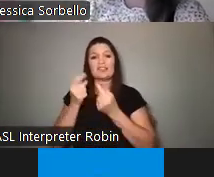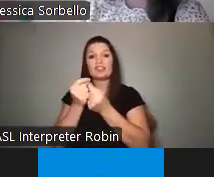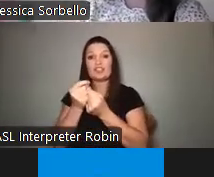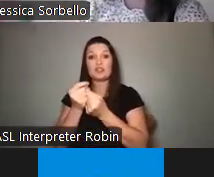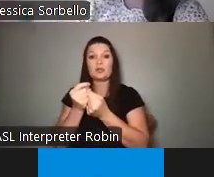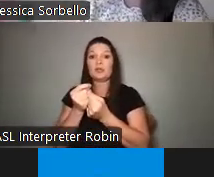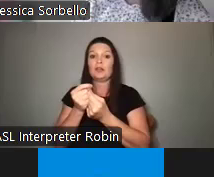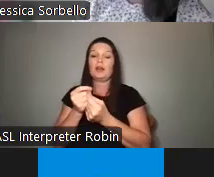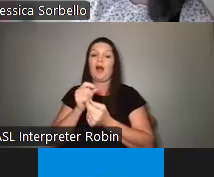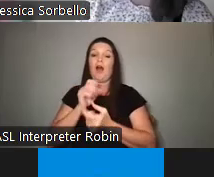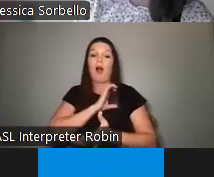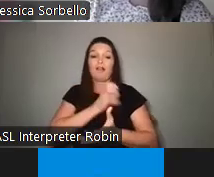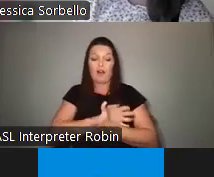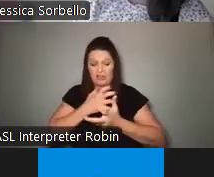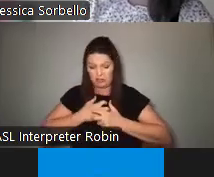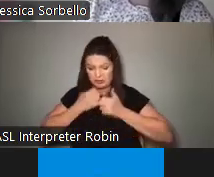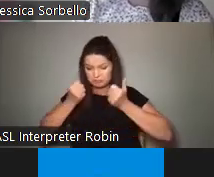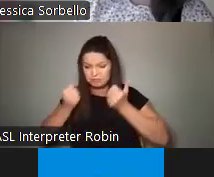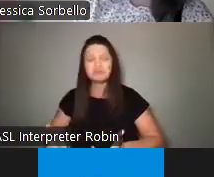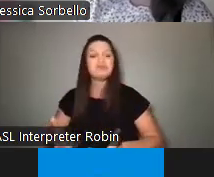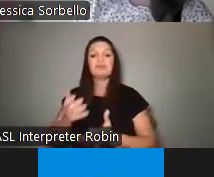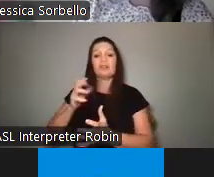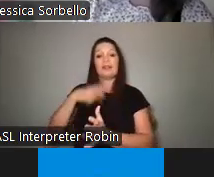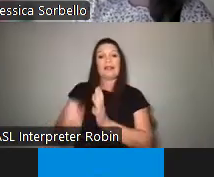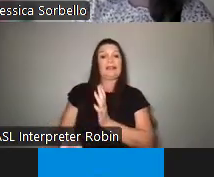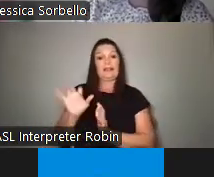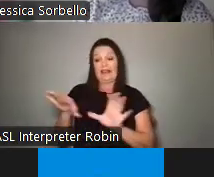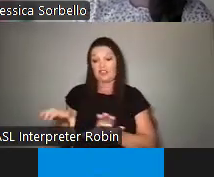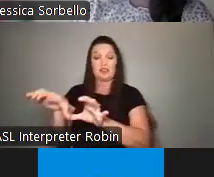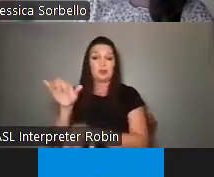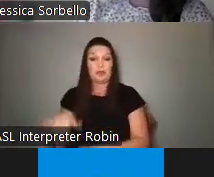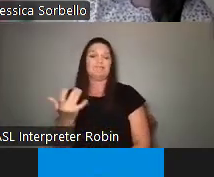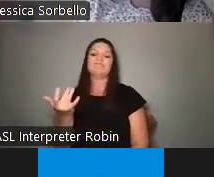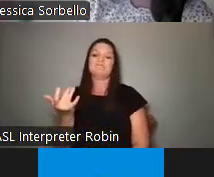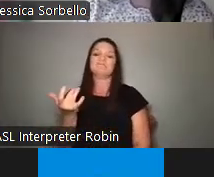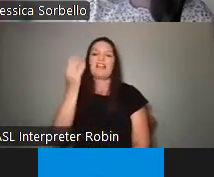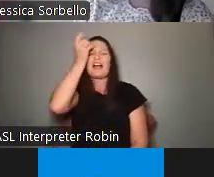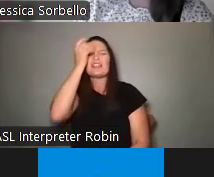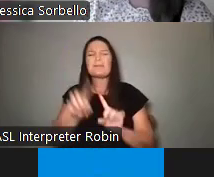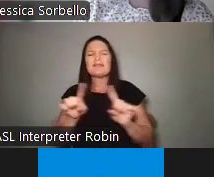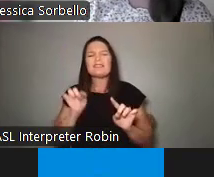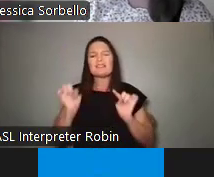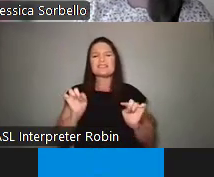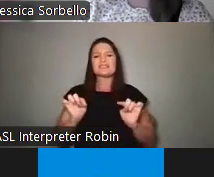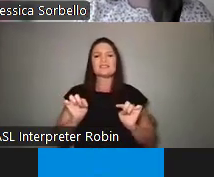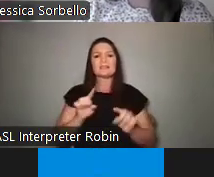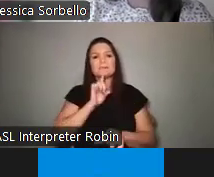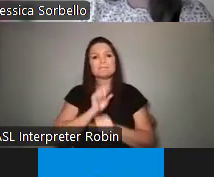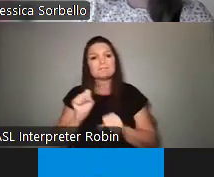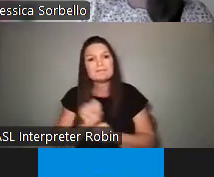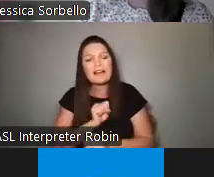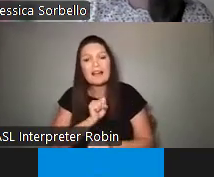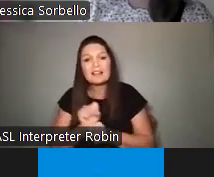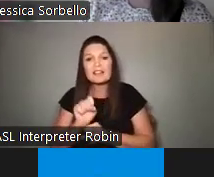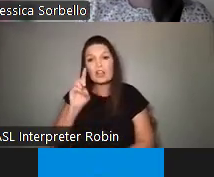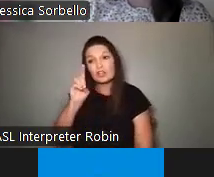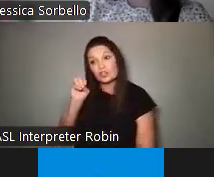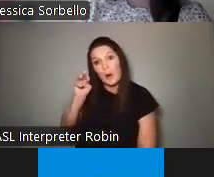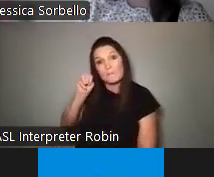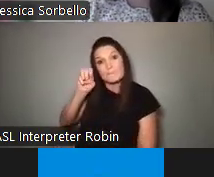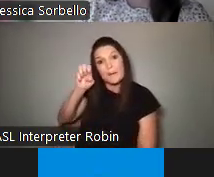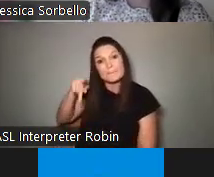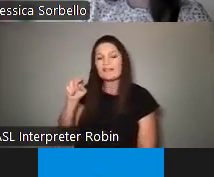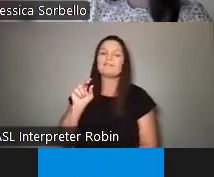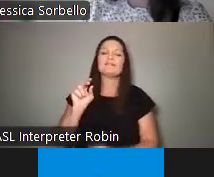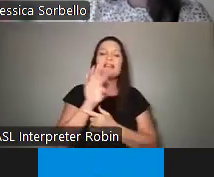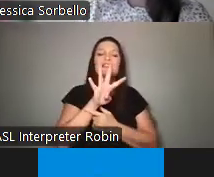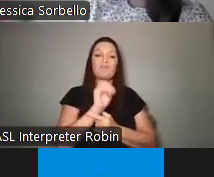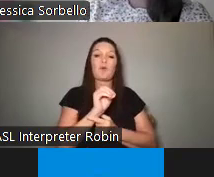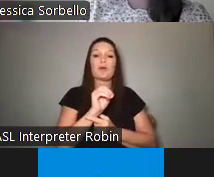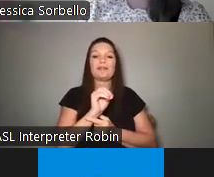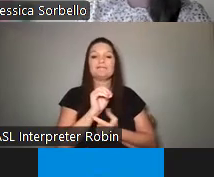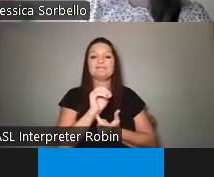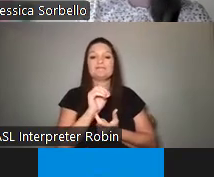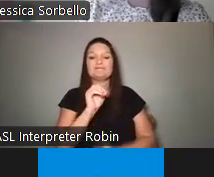, the reality is the dopamine for the worse day is